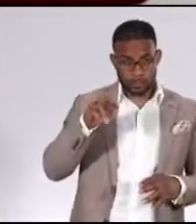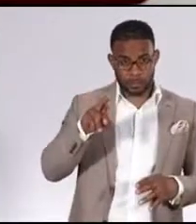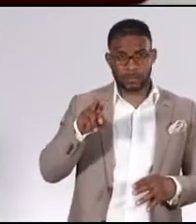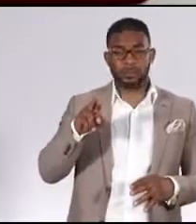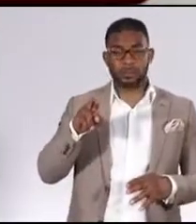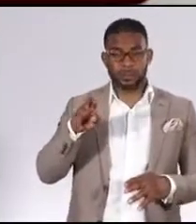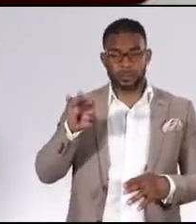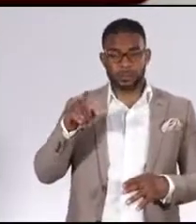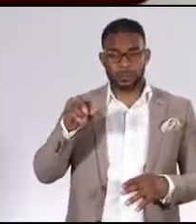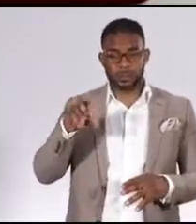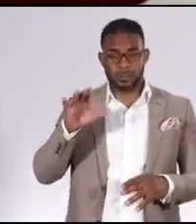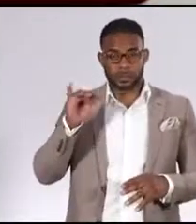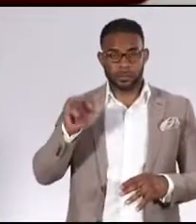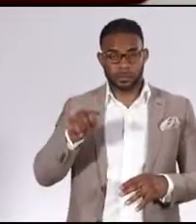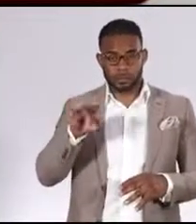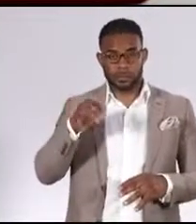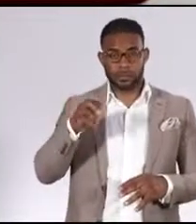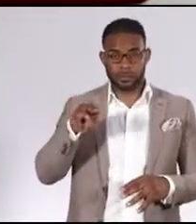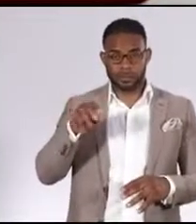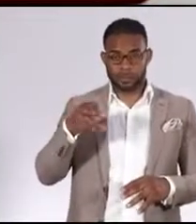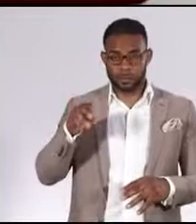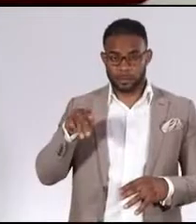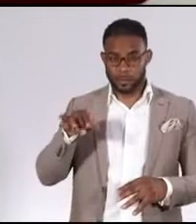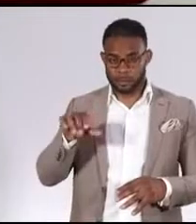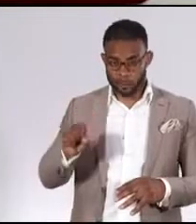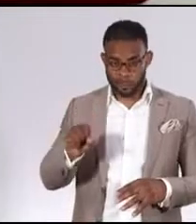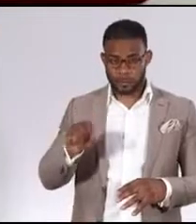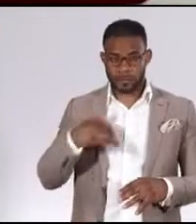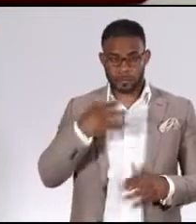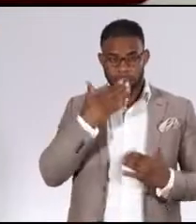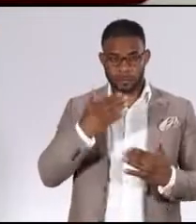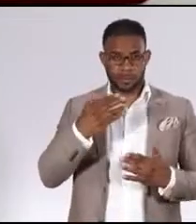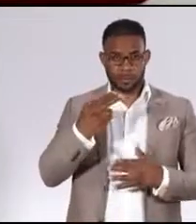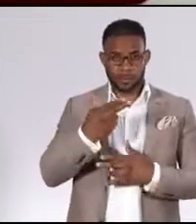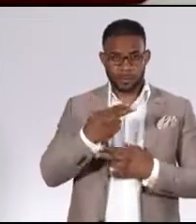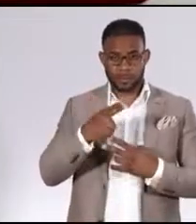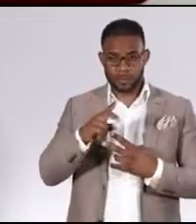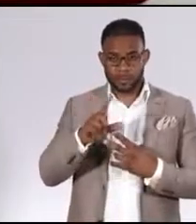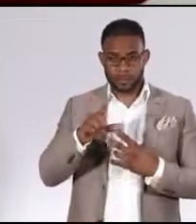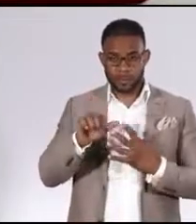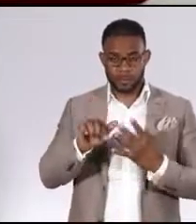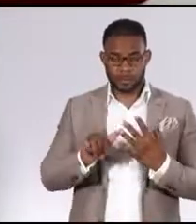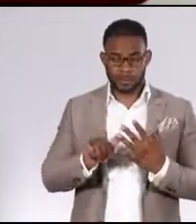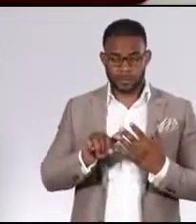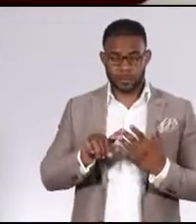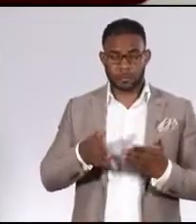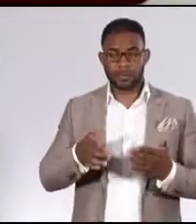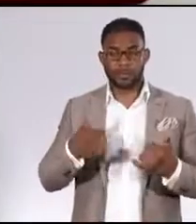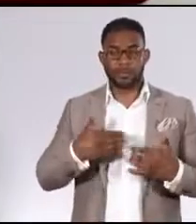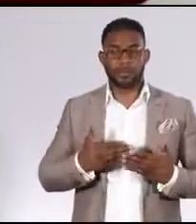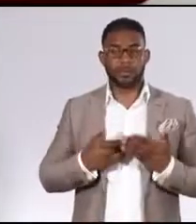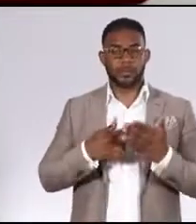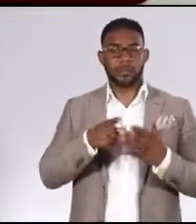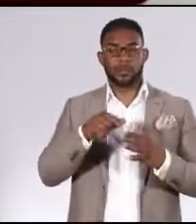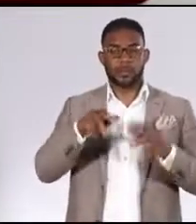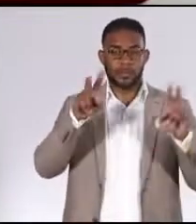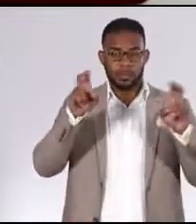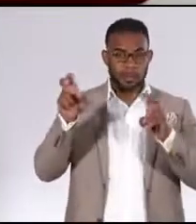and I want to thank uh the hearing loss associated for america for inviting me to present you today on the topic sensible hearing loss